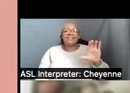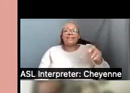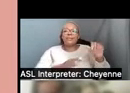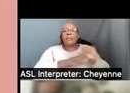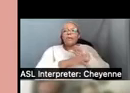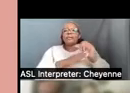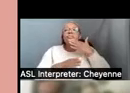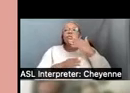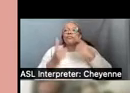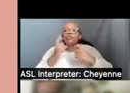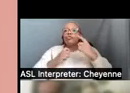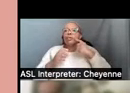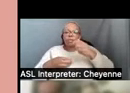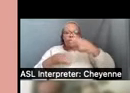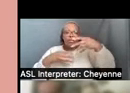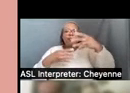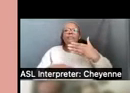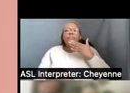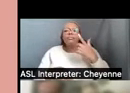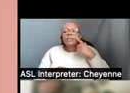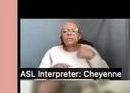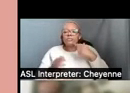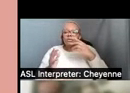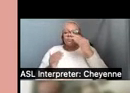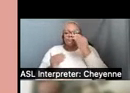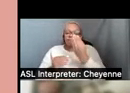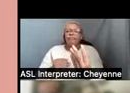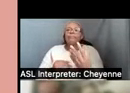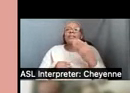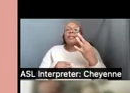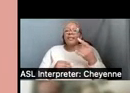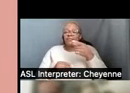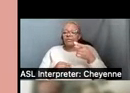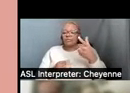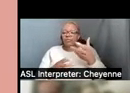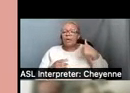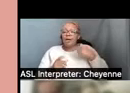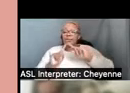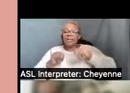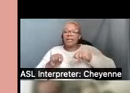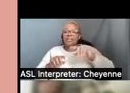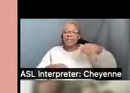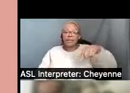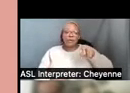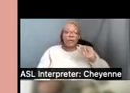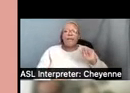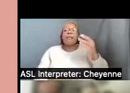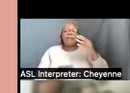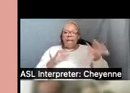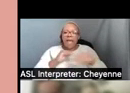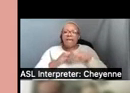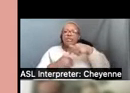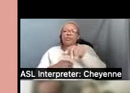I just want to note that if you want us to answer them in the Q&A, just put them in the Q&A so they